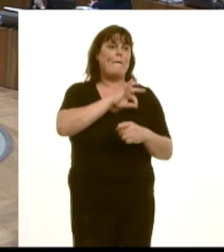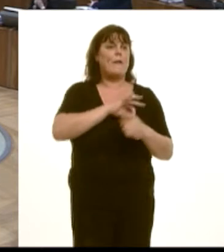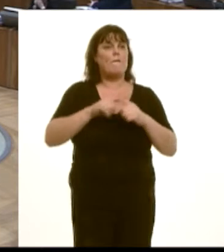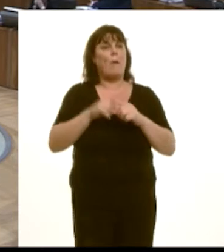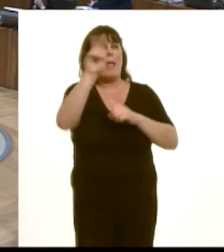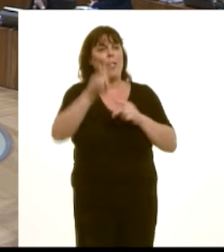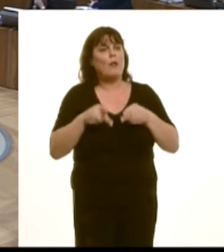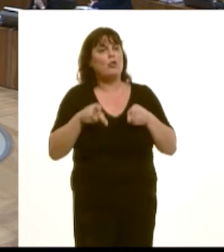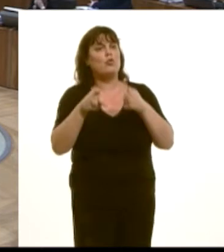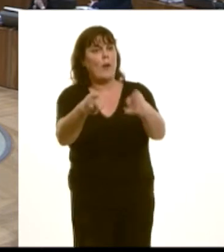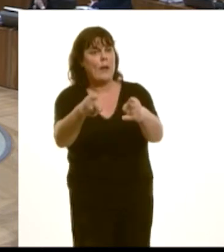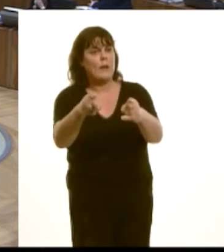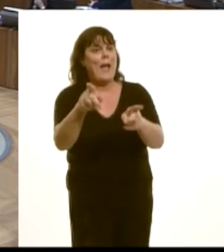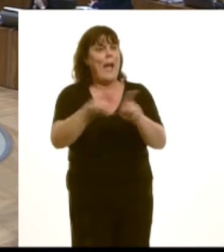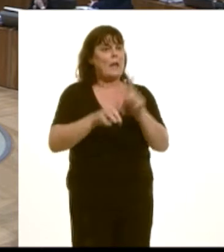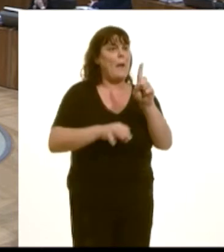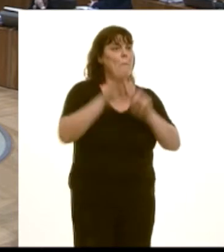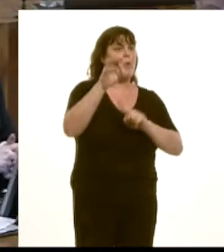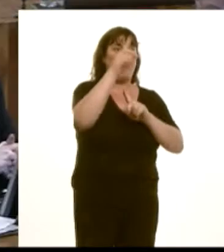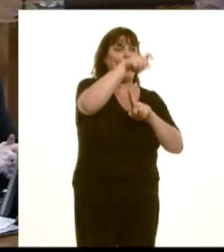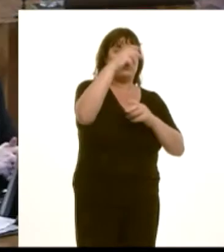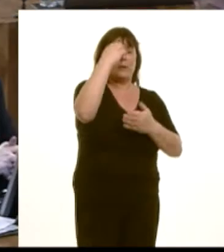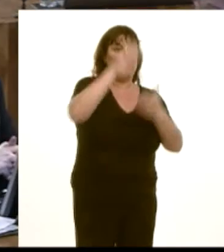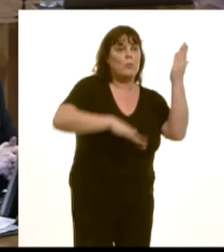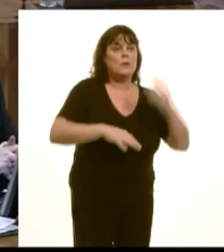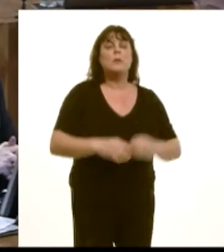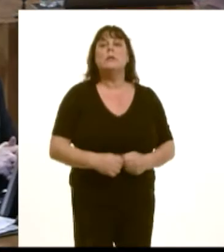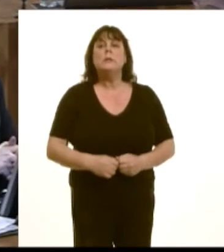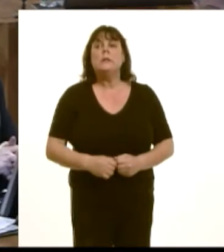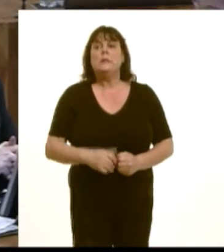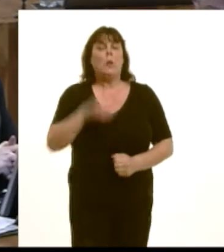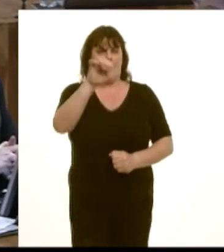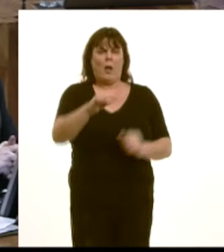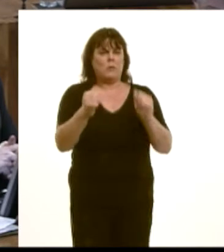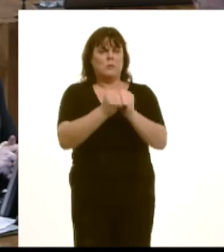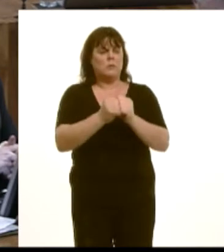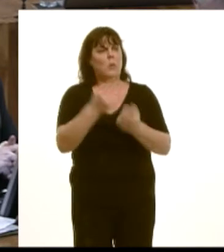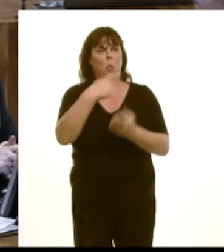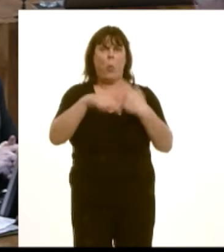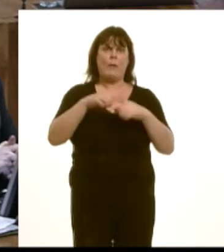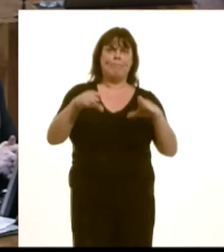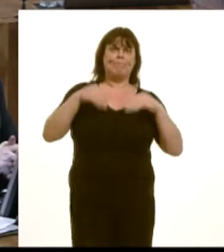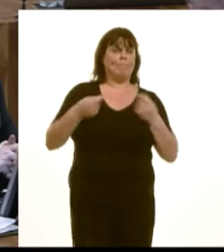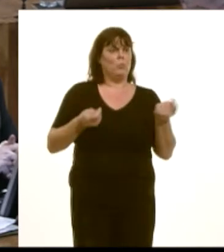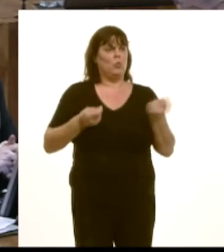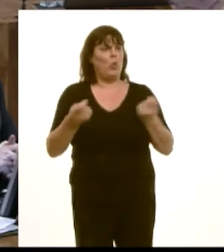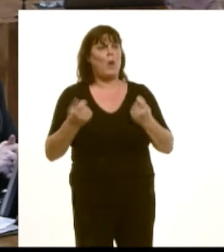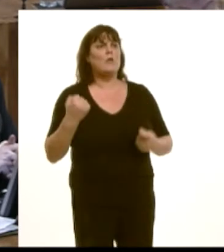of the franchise can bring to our country? Carwyn Jones: Absolutely. Now that we have the tools to do this it will be far easier to specify the quality of the rolling stock,